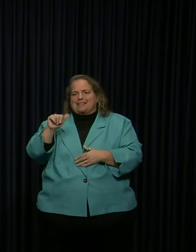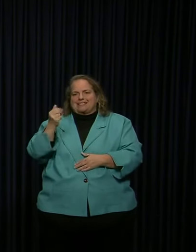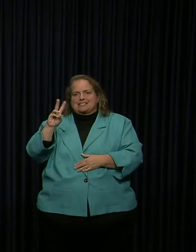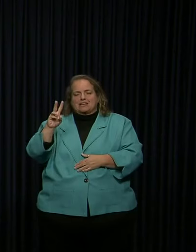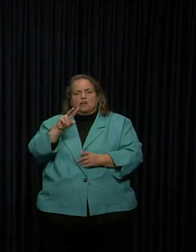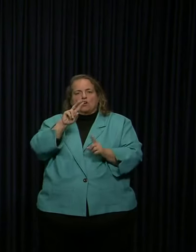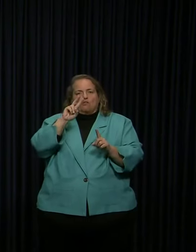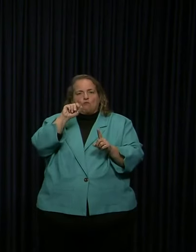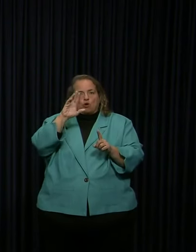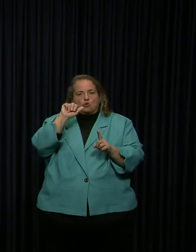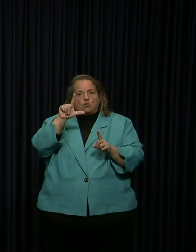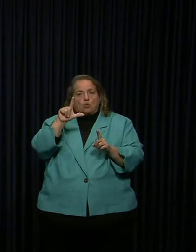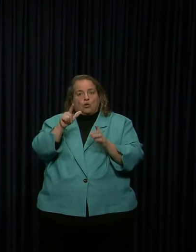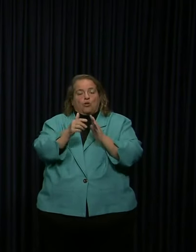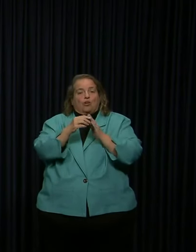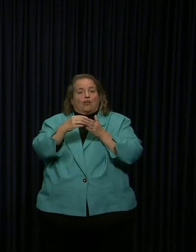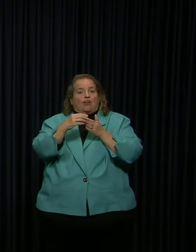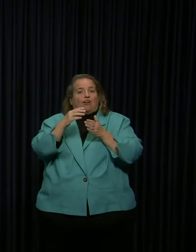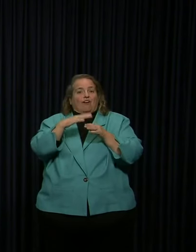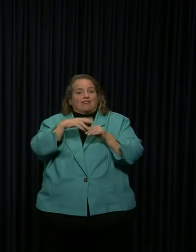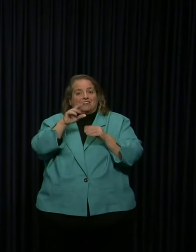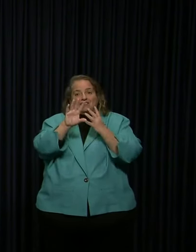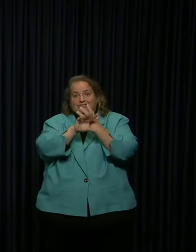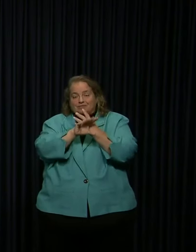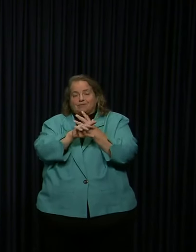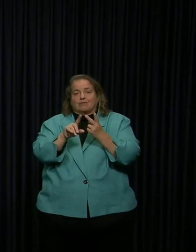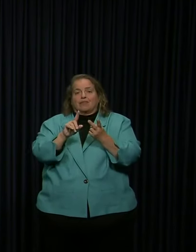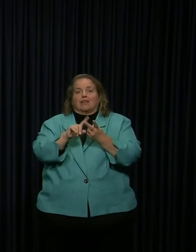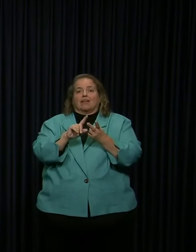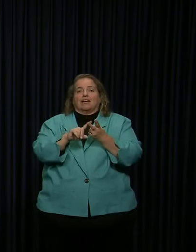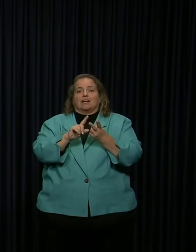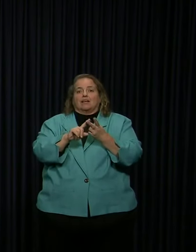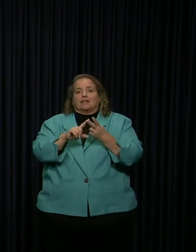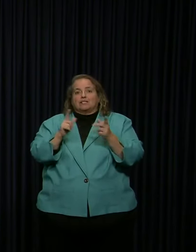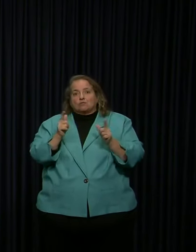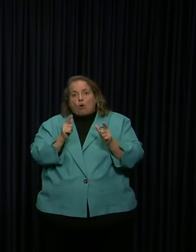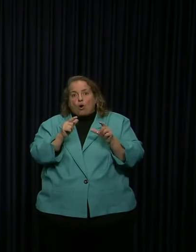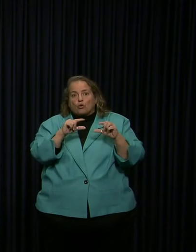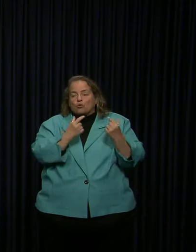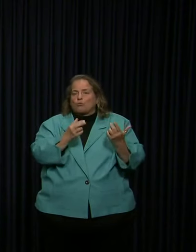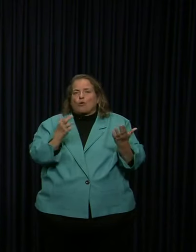TWO APART YES QUESTION.